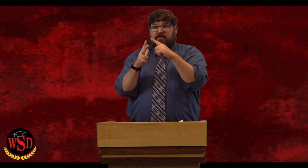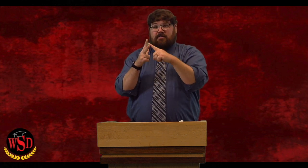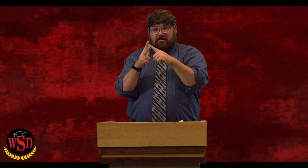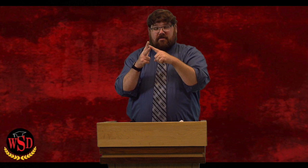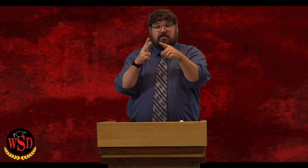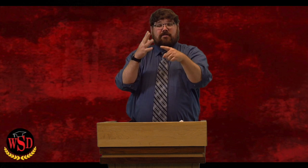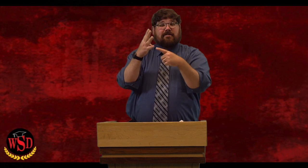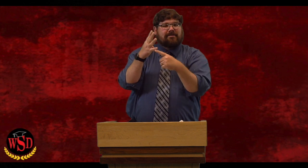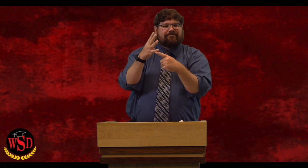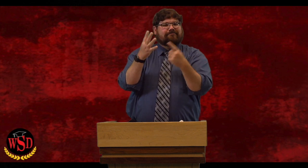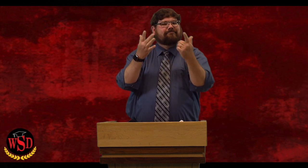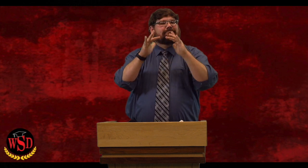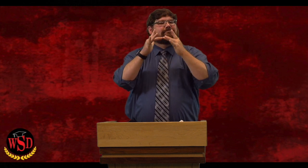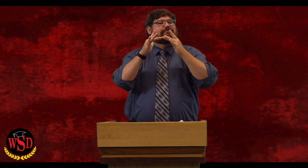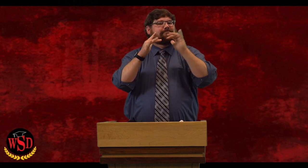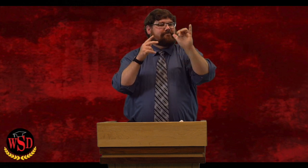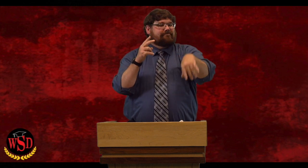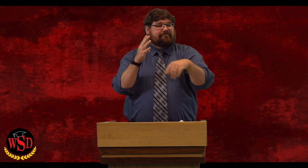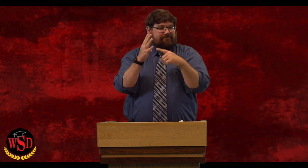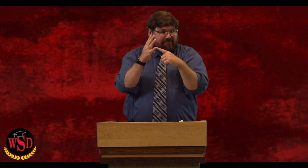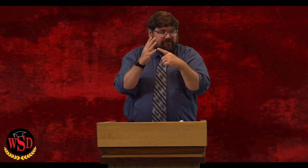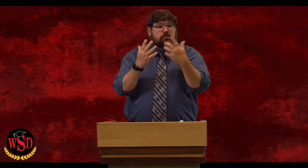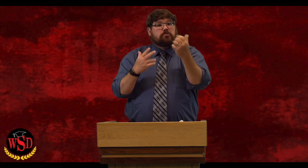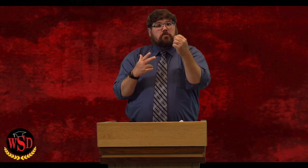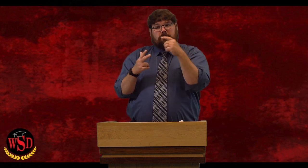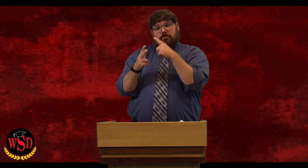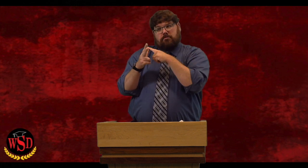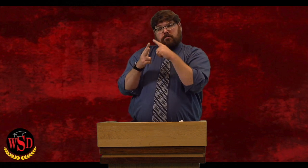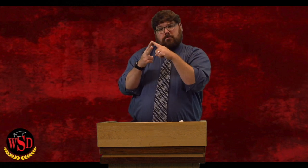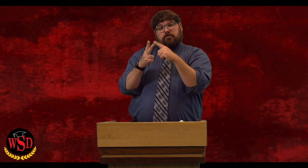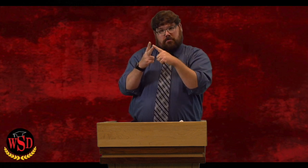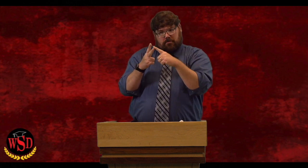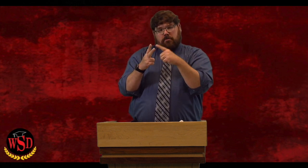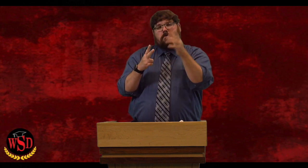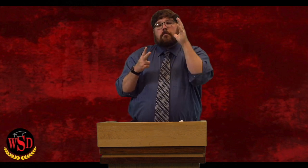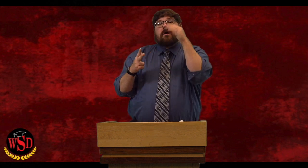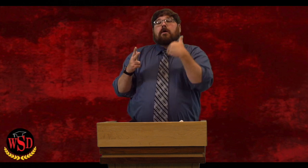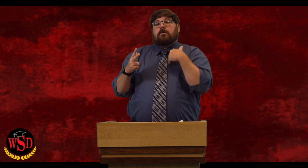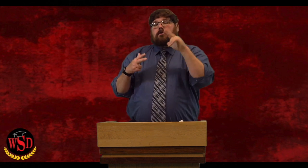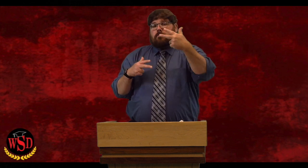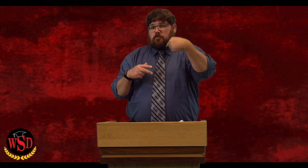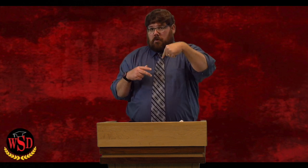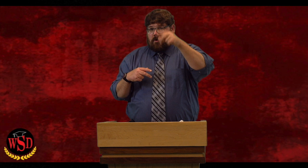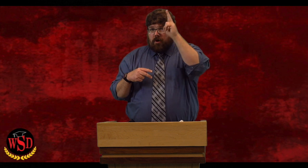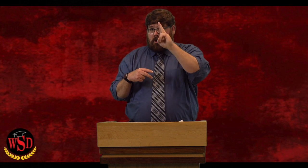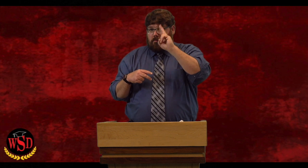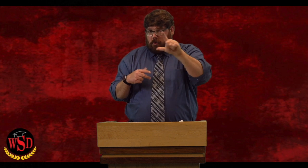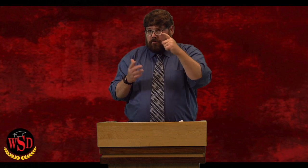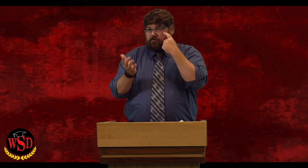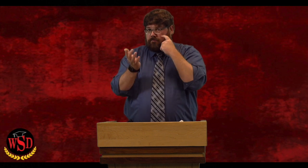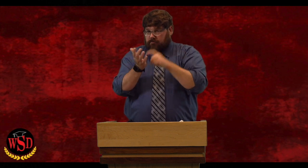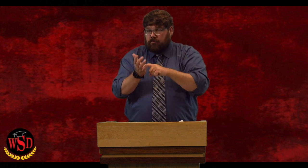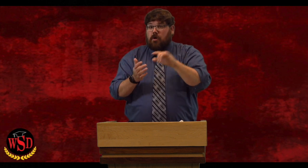Fourth quarter took place virtually. That's why it doesn't include the aforementioned awards.